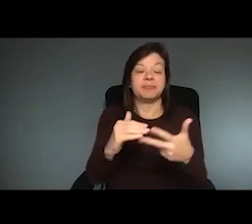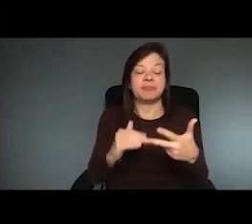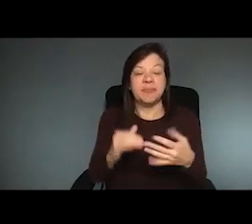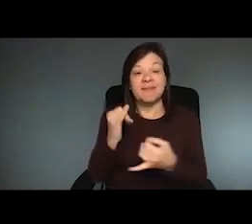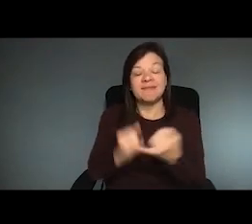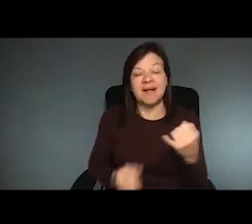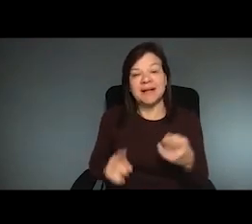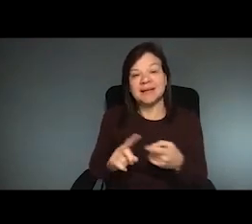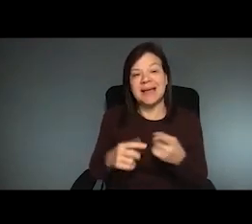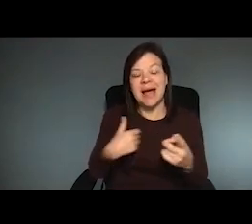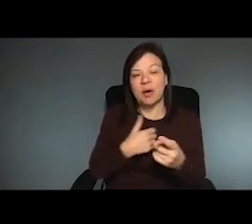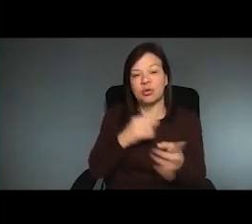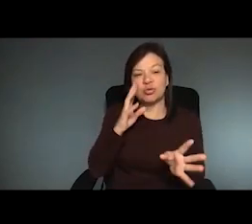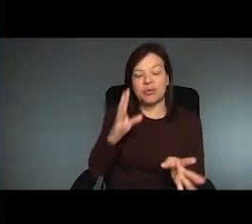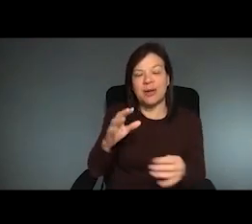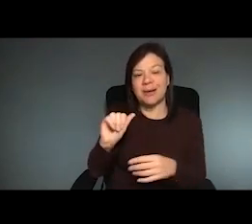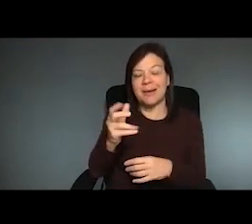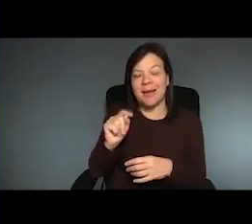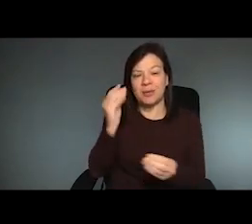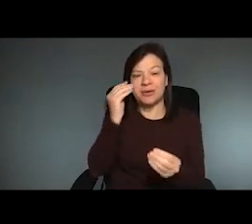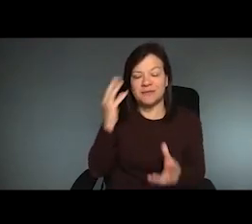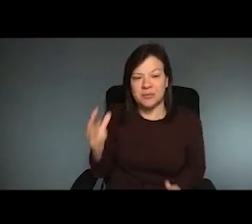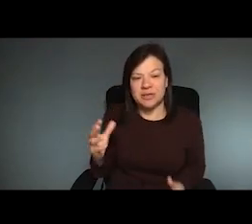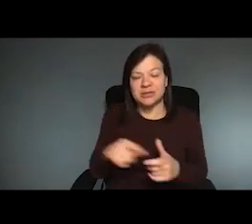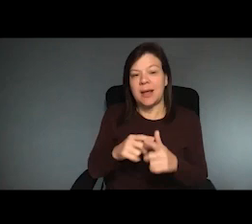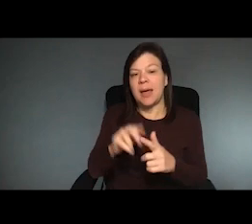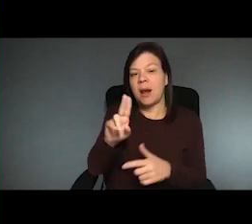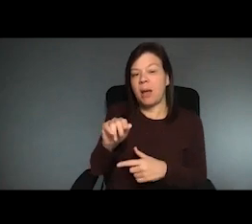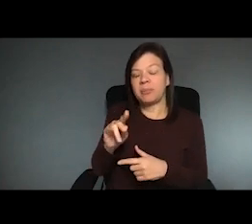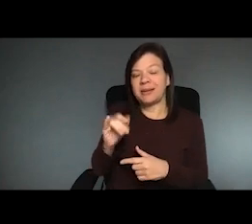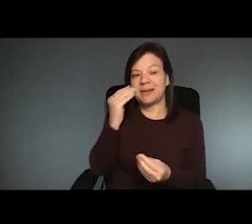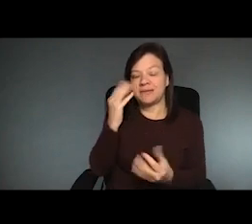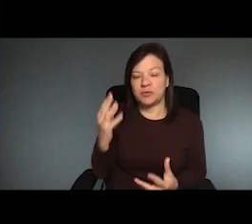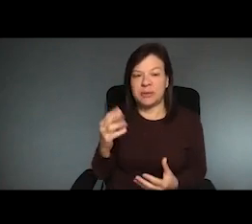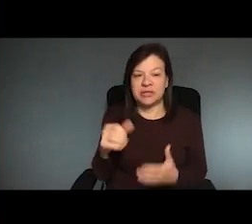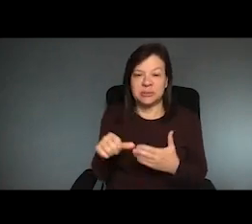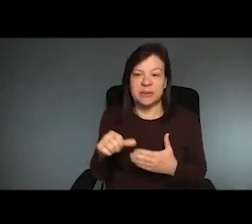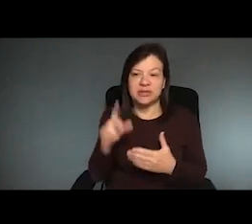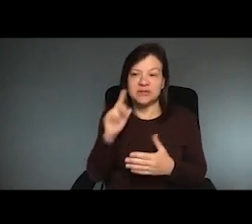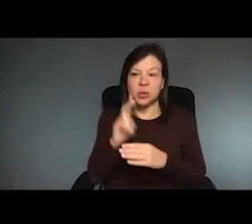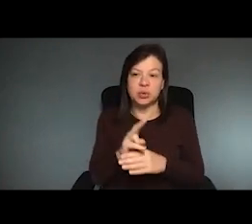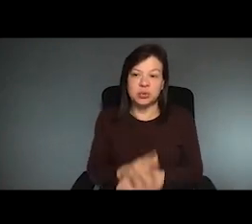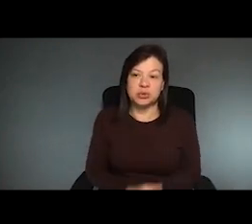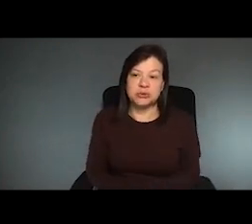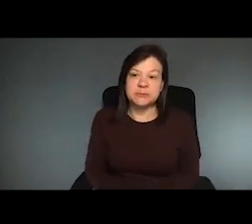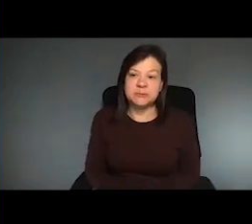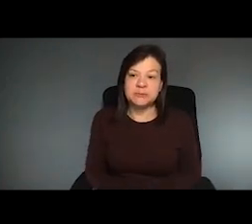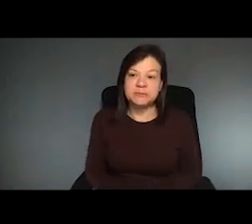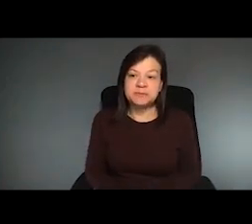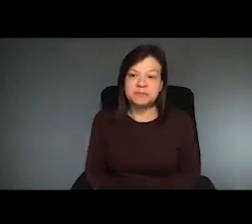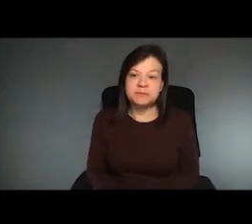IN STATE AND LAST CREATE ACCOUNT INFORMATION AND UPDATE INFORMS PAGE FOR USERS.